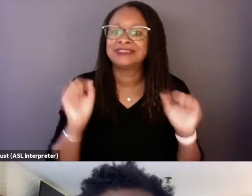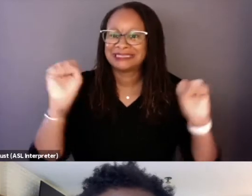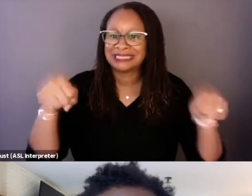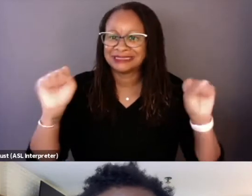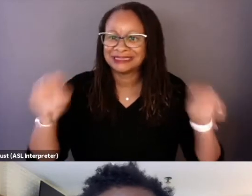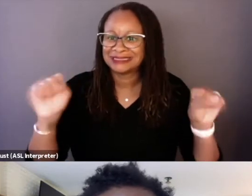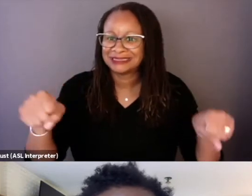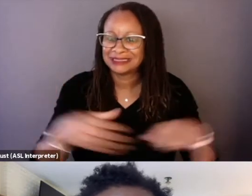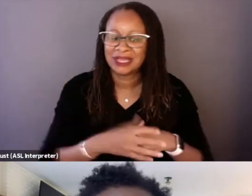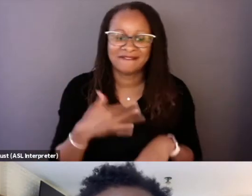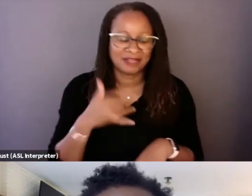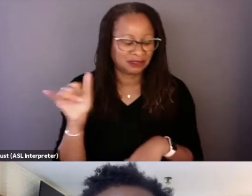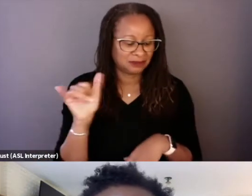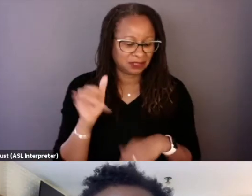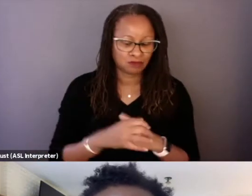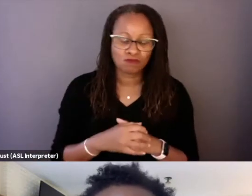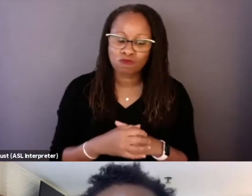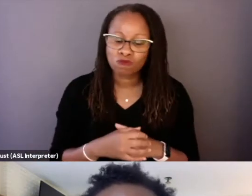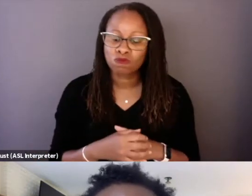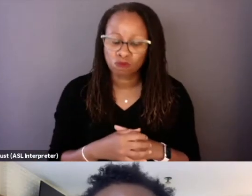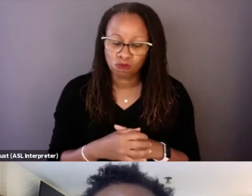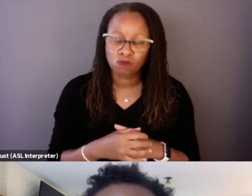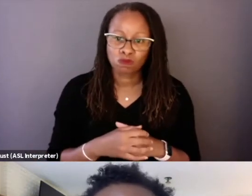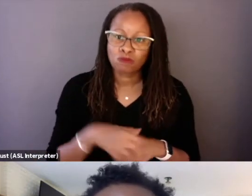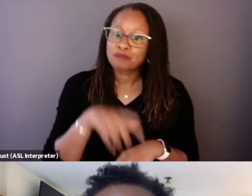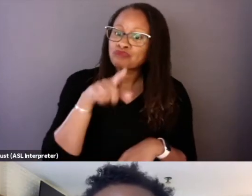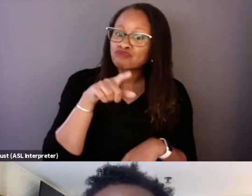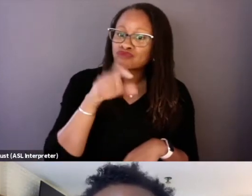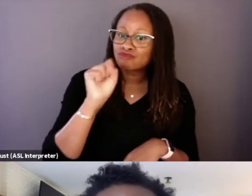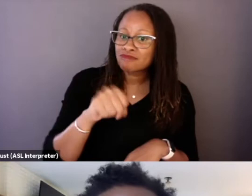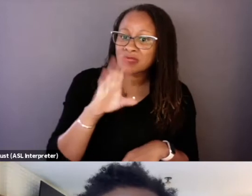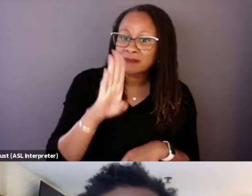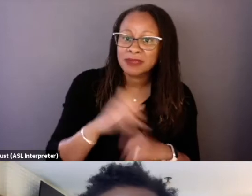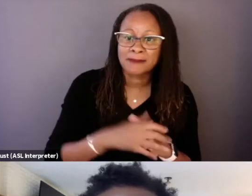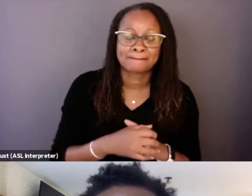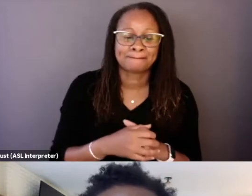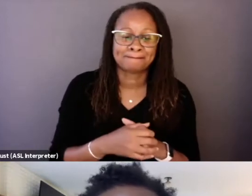It felt like something that, you know, that I could be, you know, at least helpful